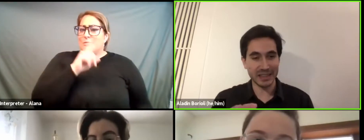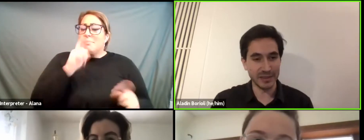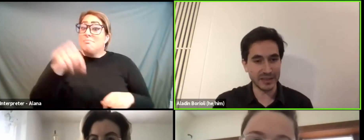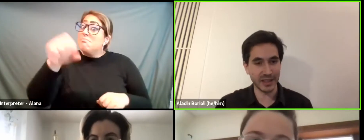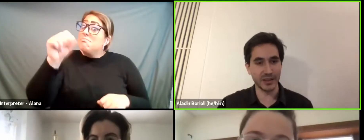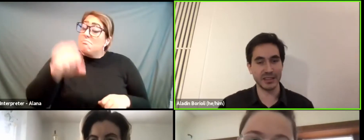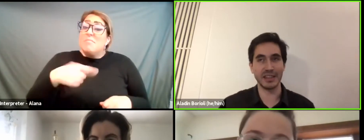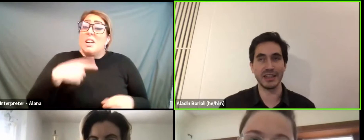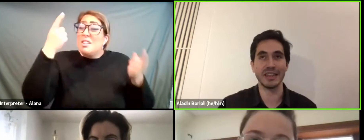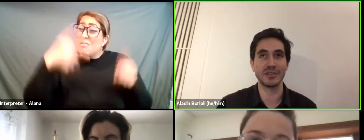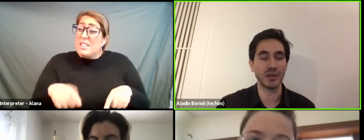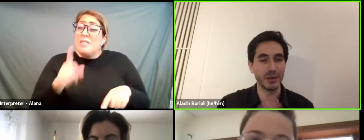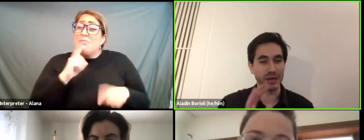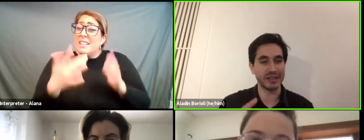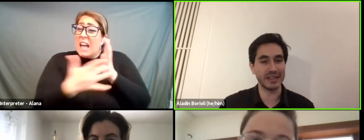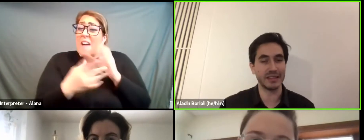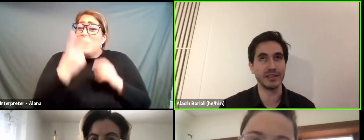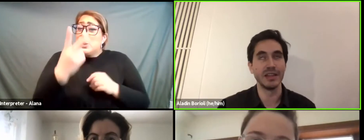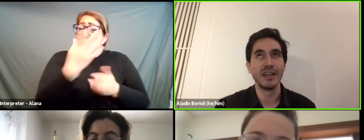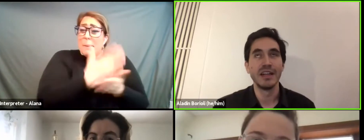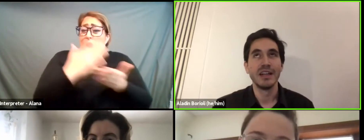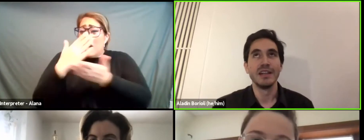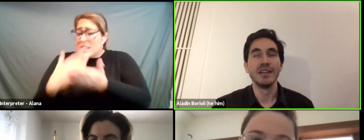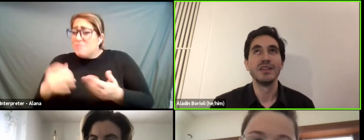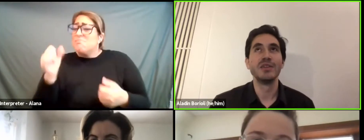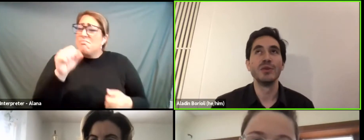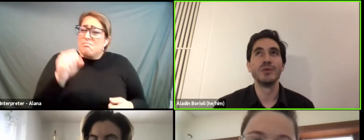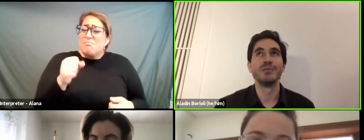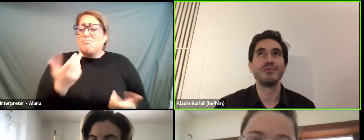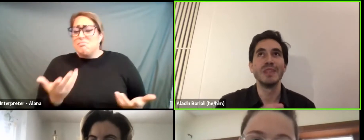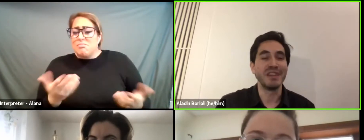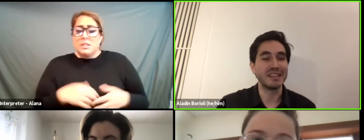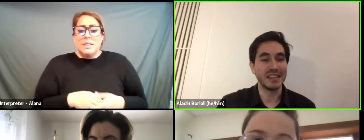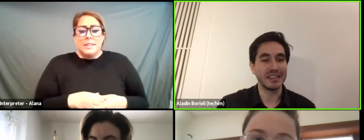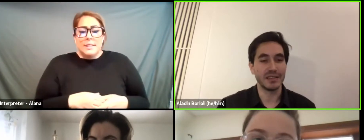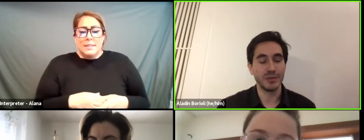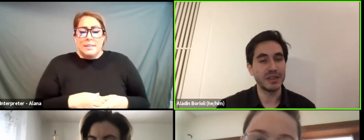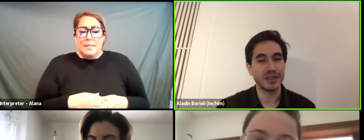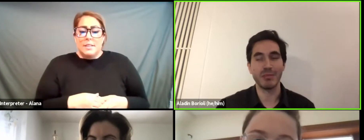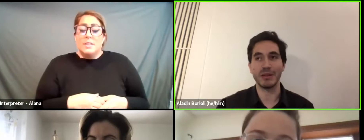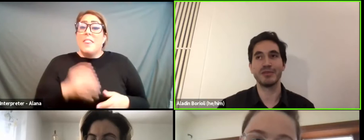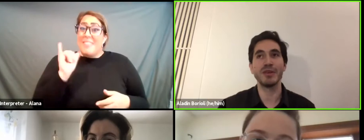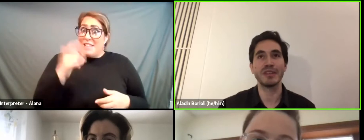this technology that struck me when I started to investigate and to research about it. First, as